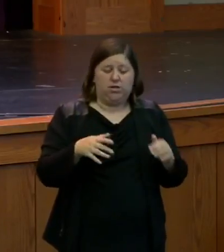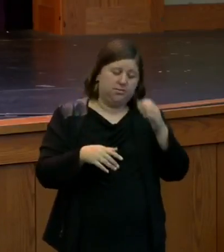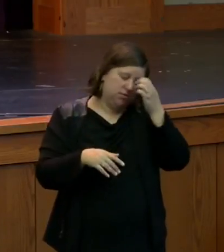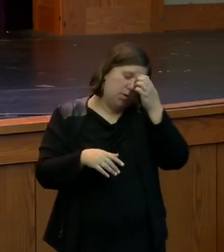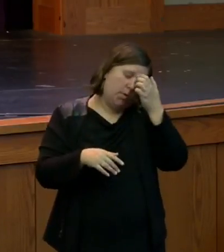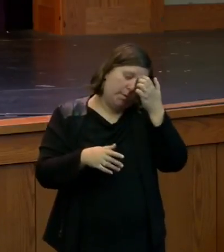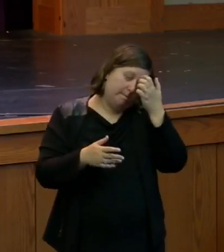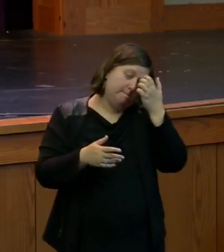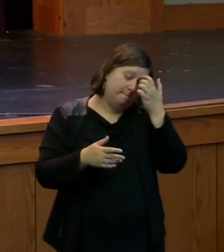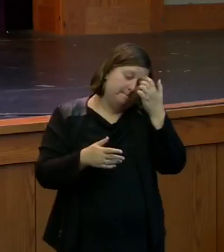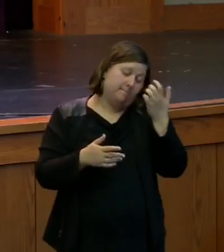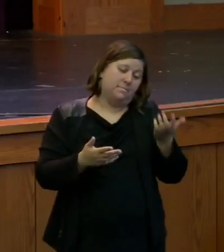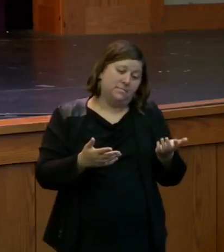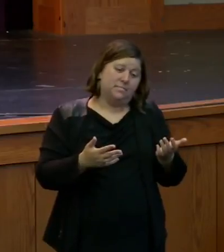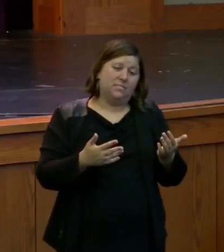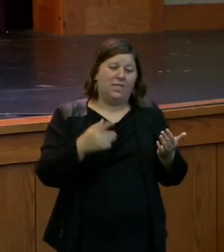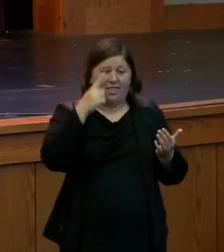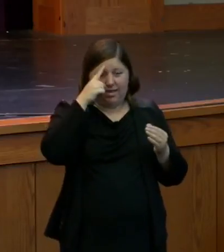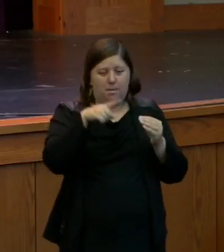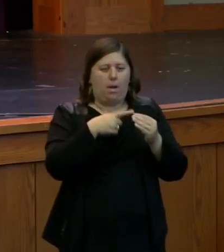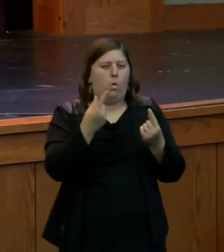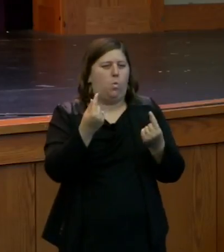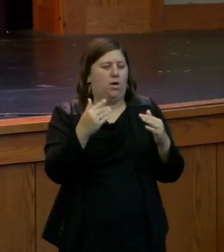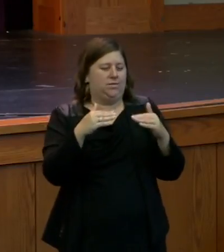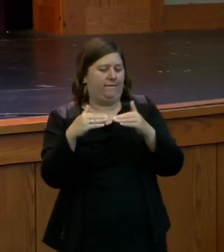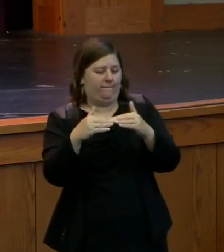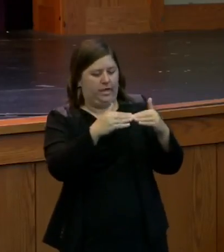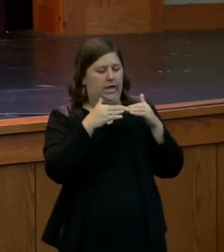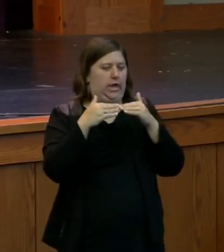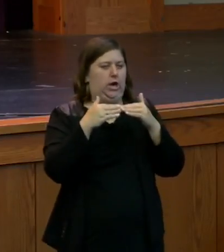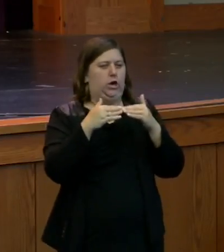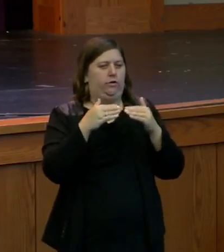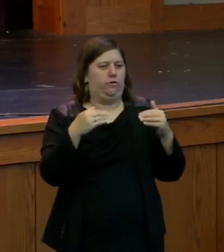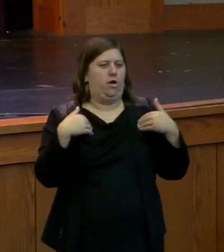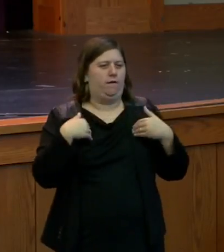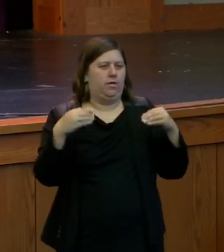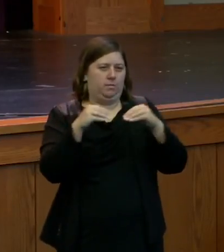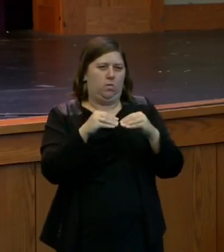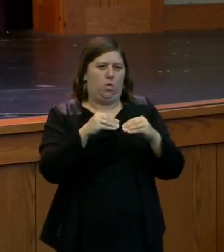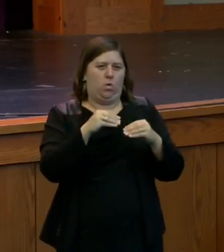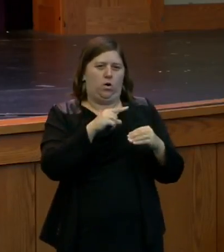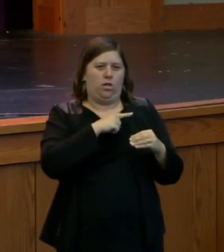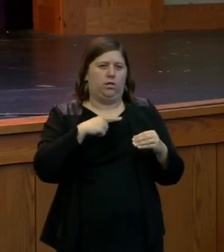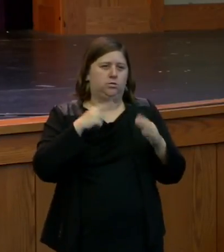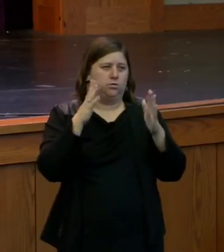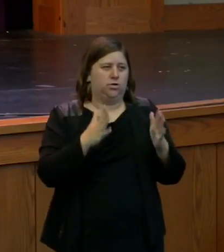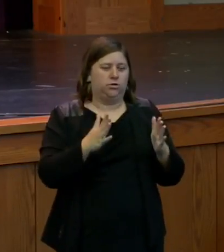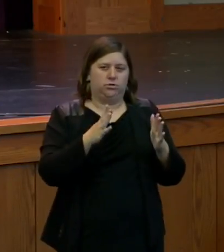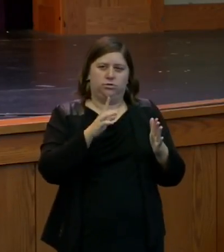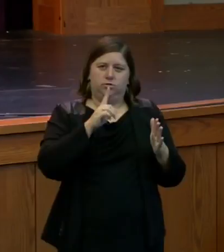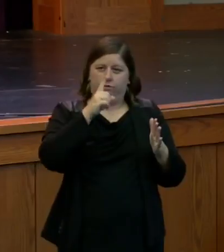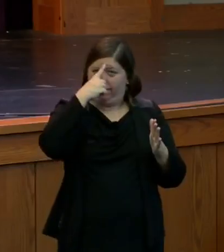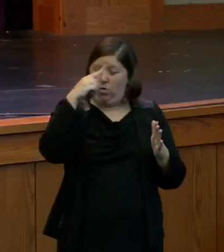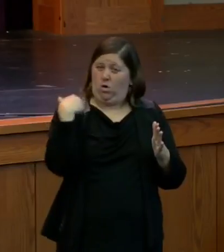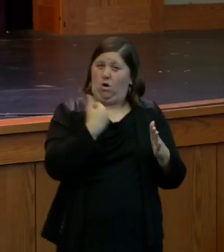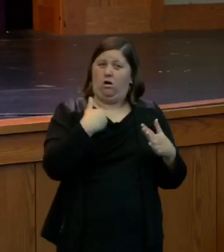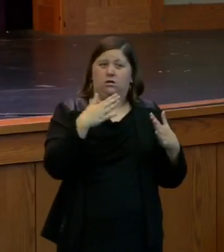SO IN ADDITION TO THE FAIRNESS FACTOR OF INCREASING THE NUMBER OF LEGISLATORS, THE REALITY FOR OUR CITY IS THAT THERE HAVE BEEN